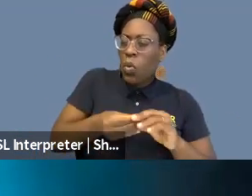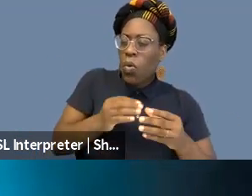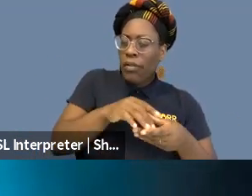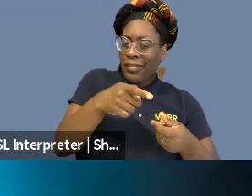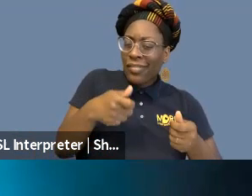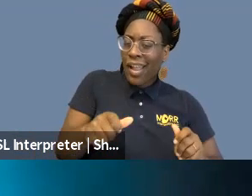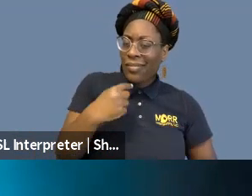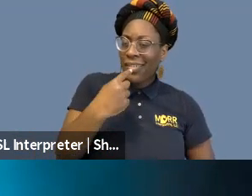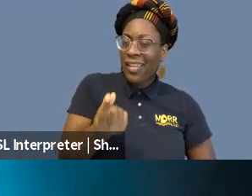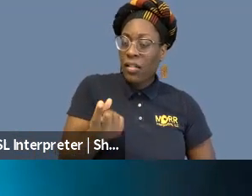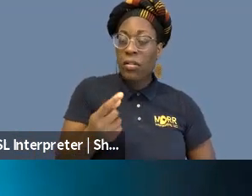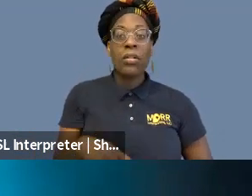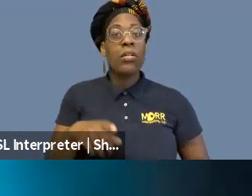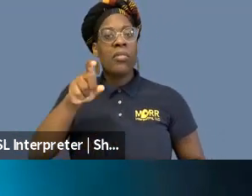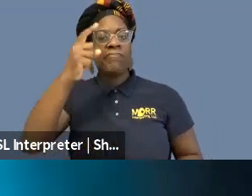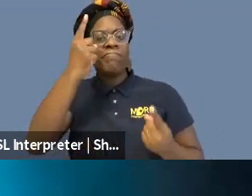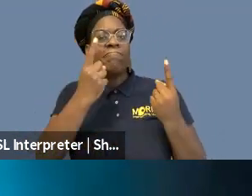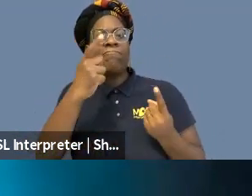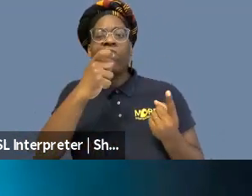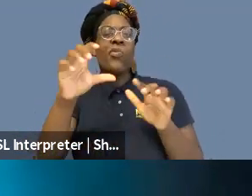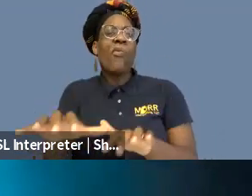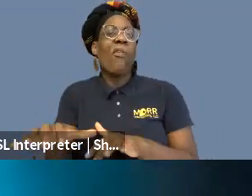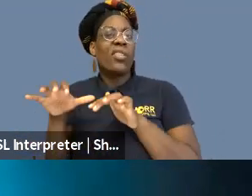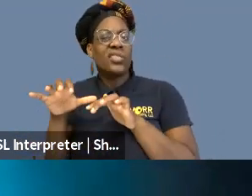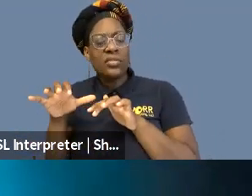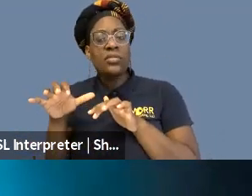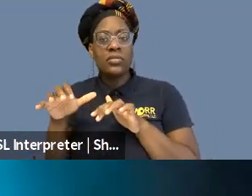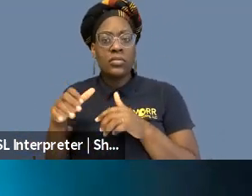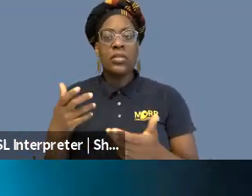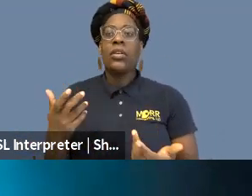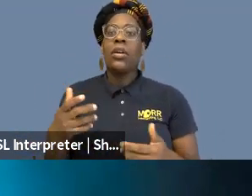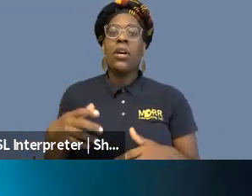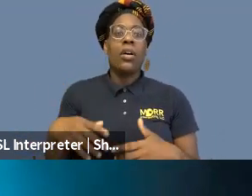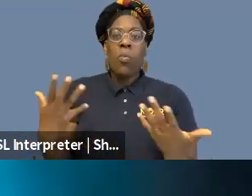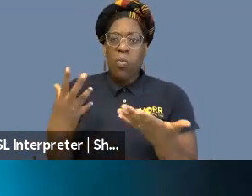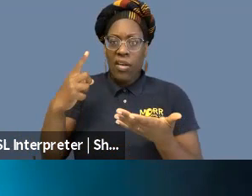who is the intended recipient of the project? Purpose what do you want